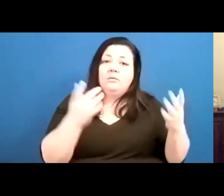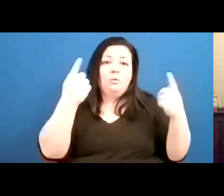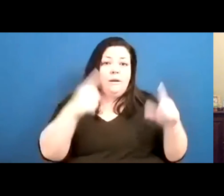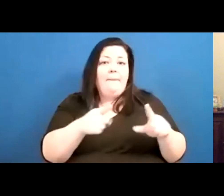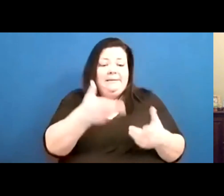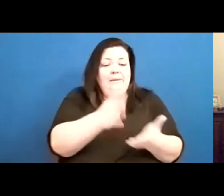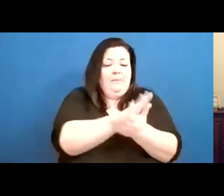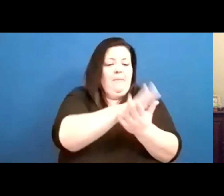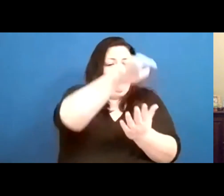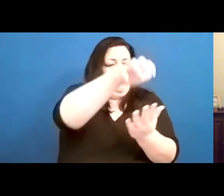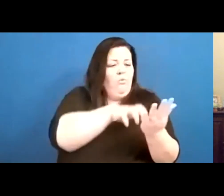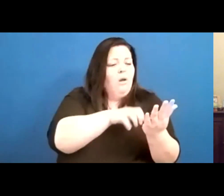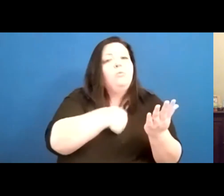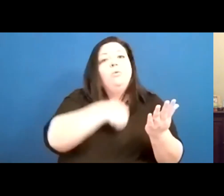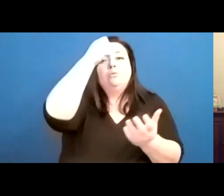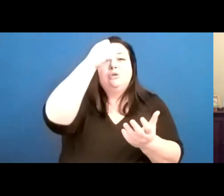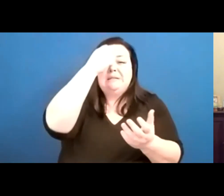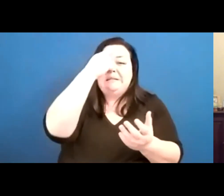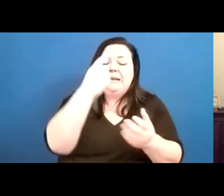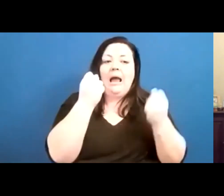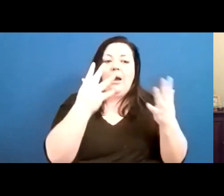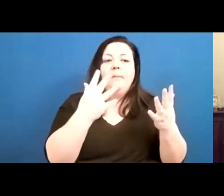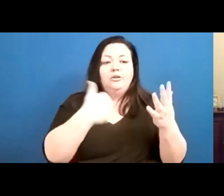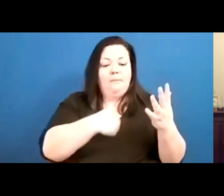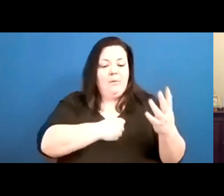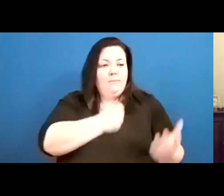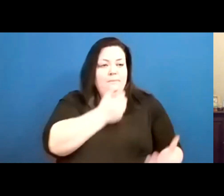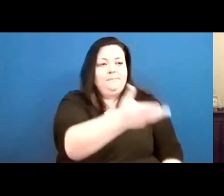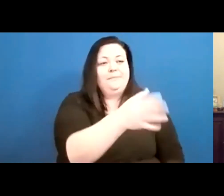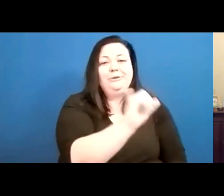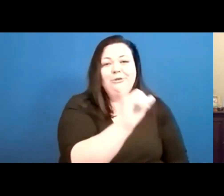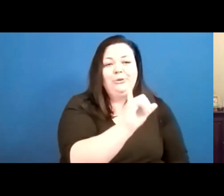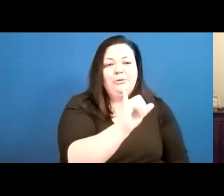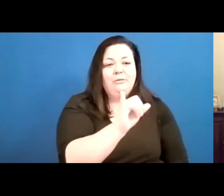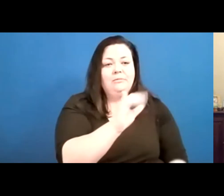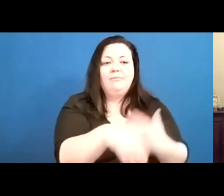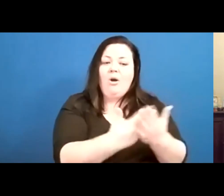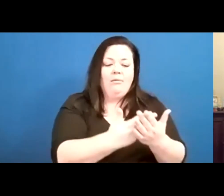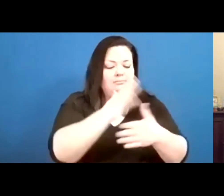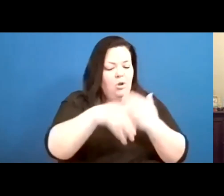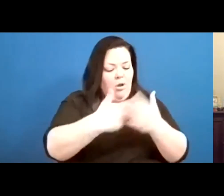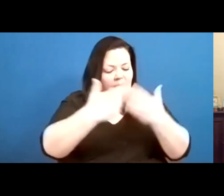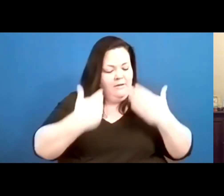just imagine how much of me you'll receive in return. It's all all of me. You're curious aren't you?